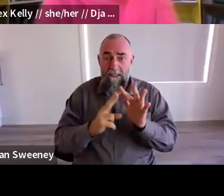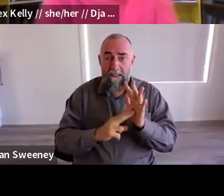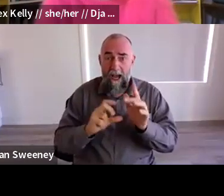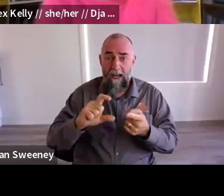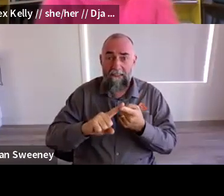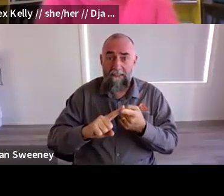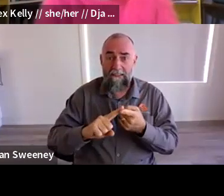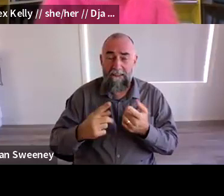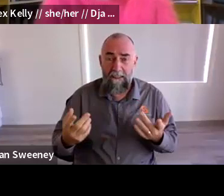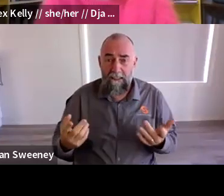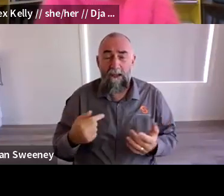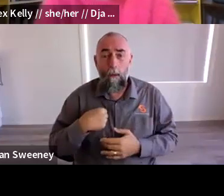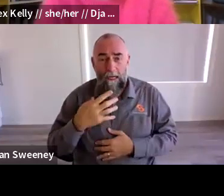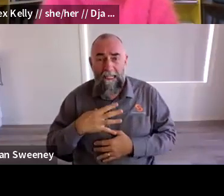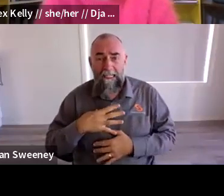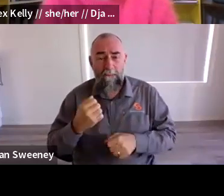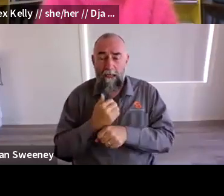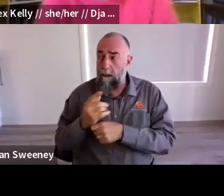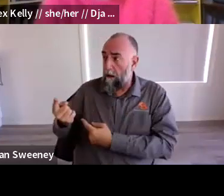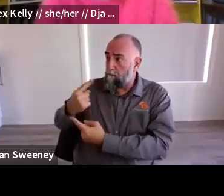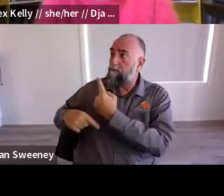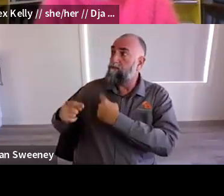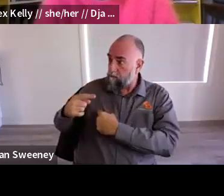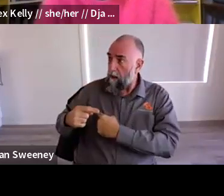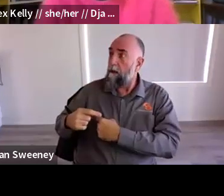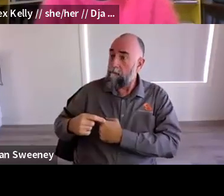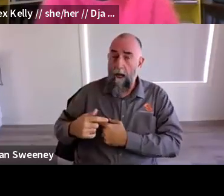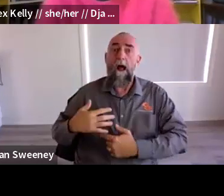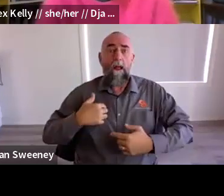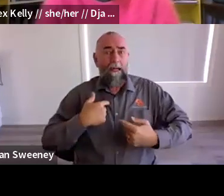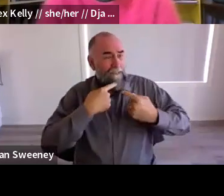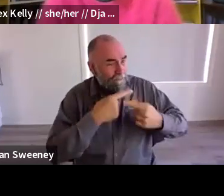scientists are really good at figuring out, you know, the science of the